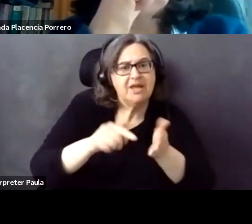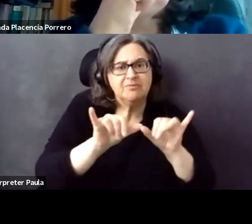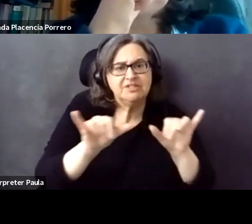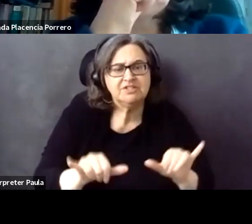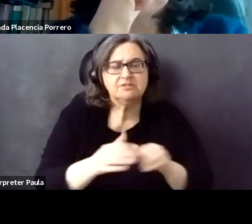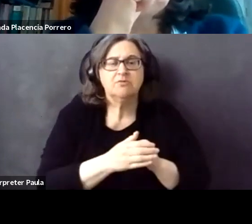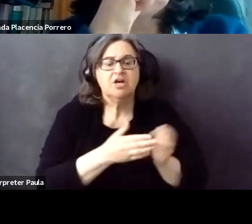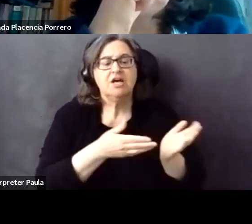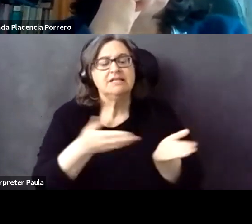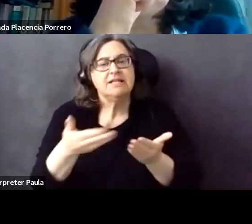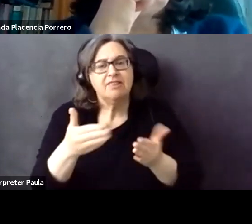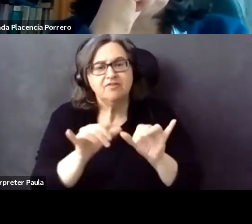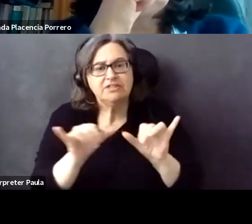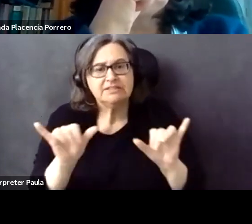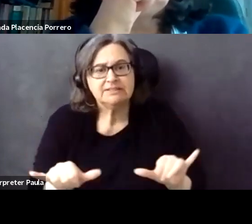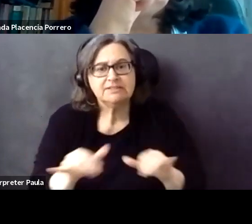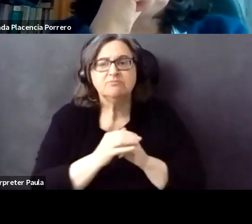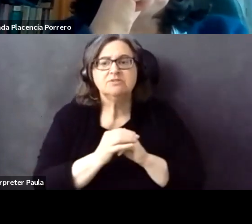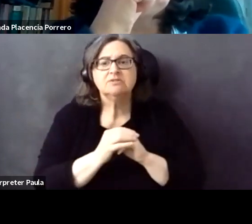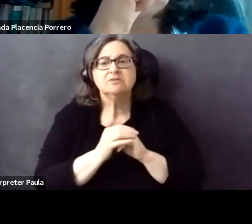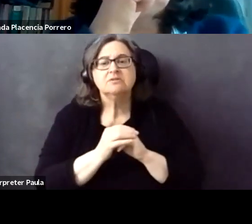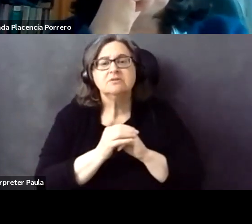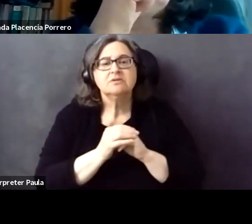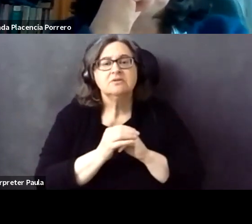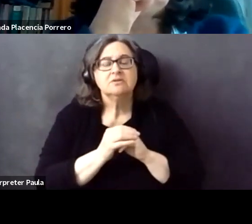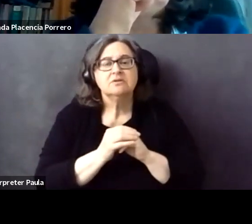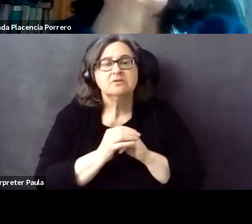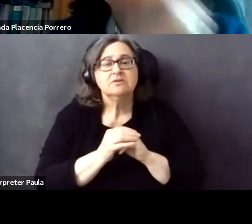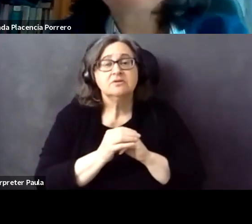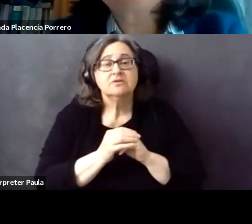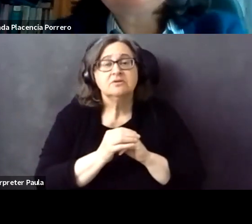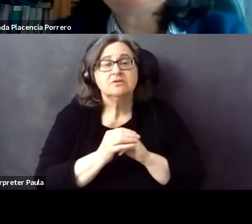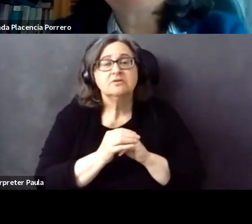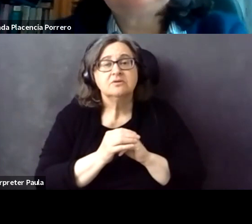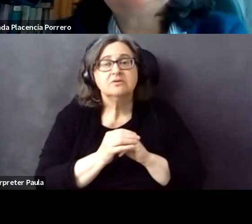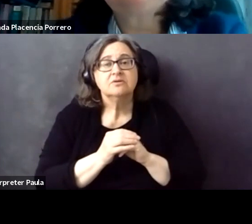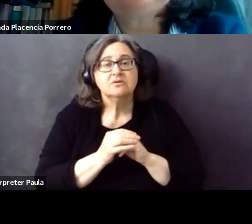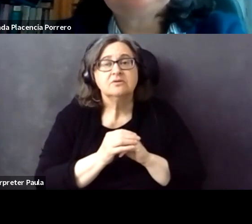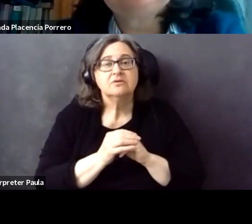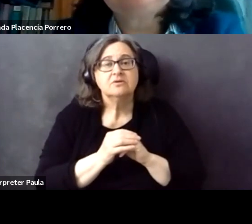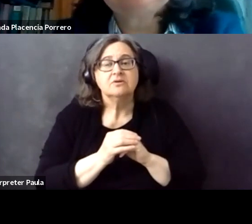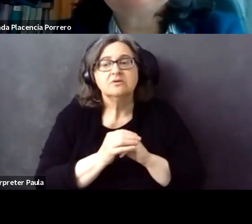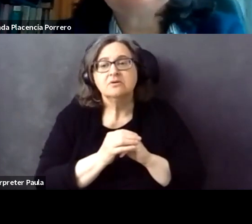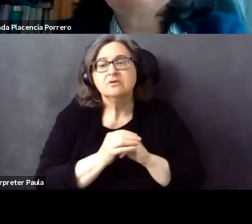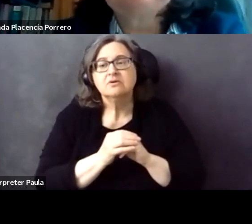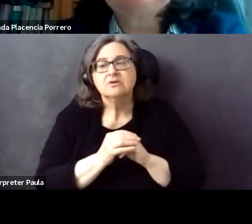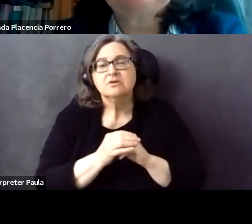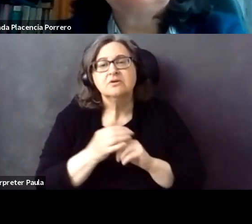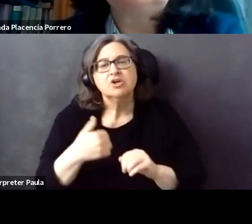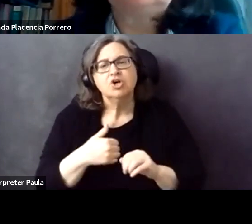effect through the whole chain. So we are dependent on payments payment systems. We are dependent